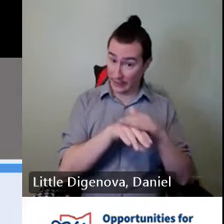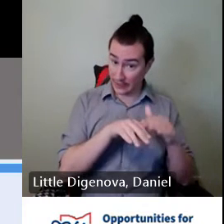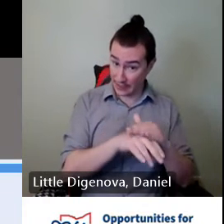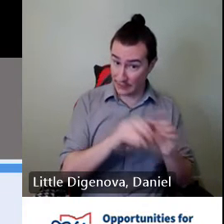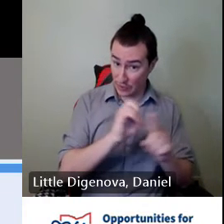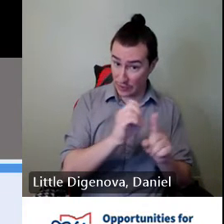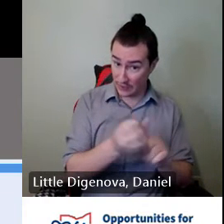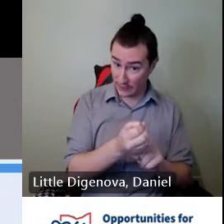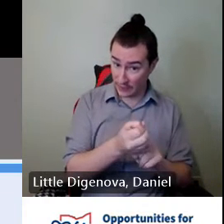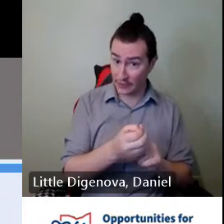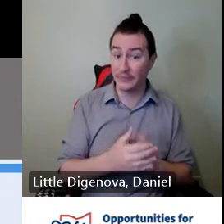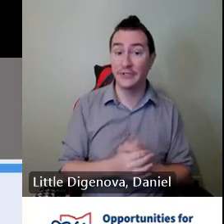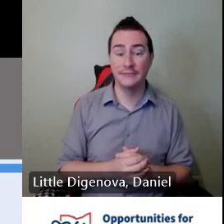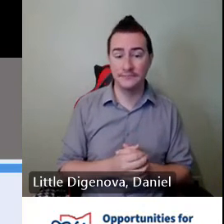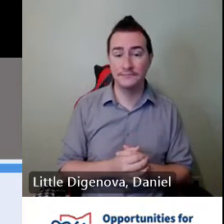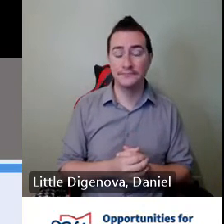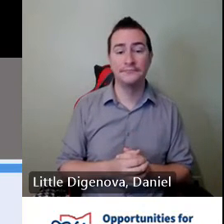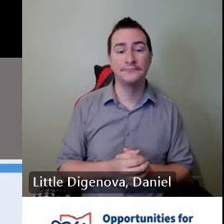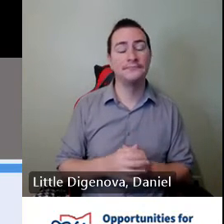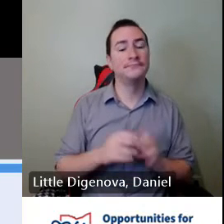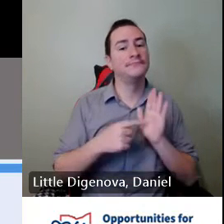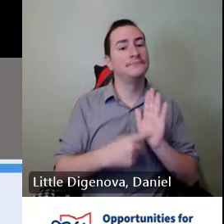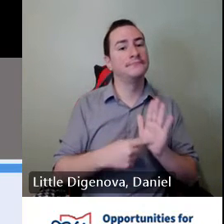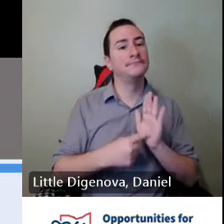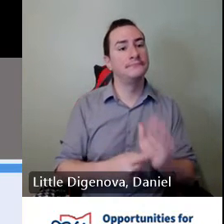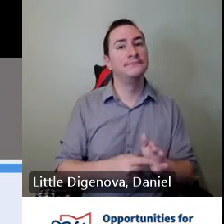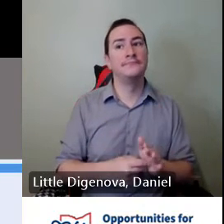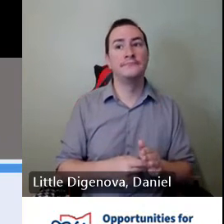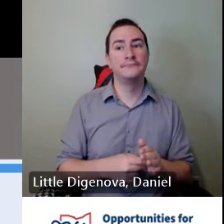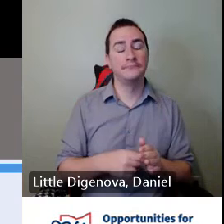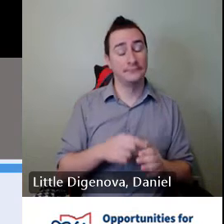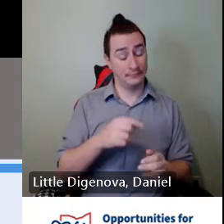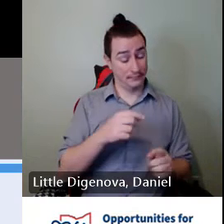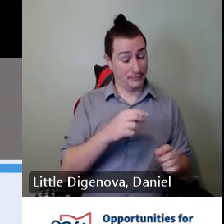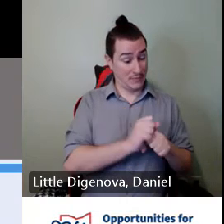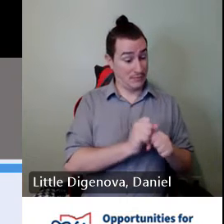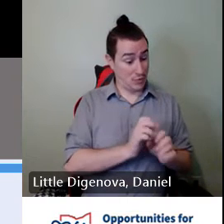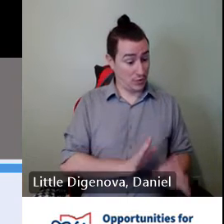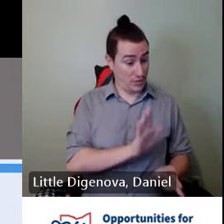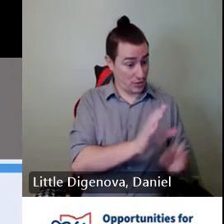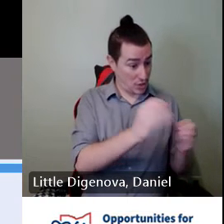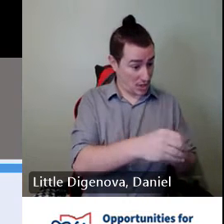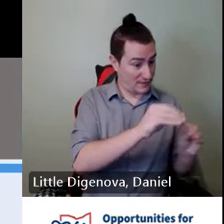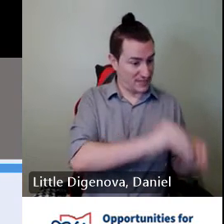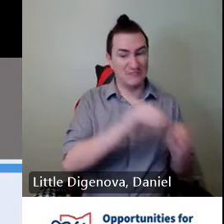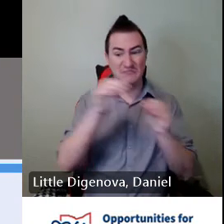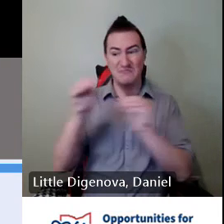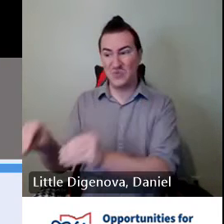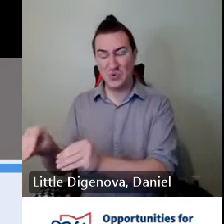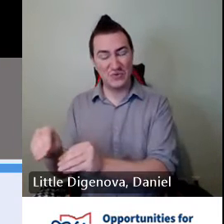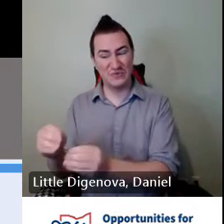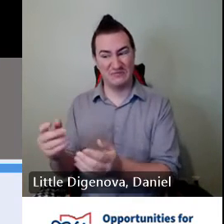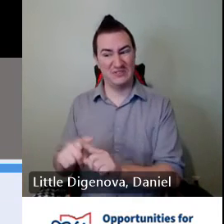This could include the employer relocating an employee’s office away from a noisy environment to a private office with less distraction.